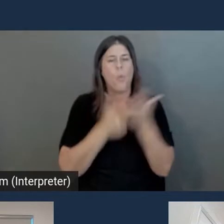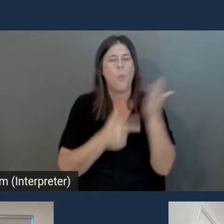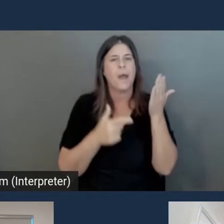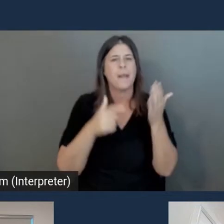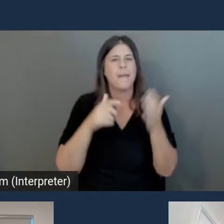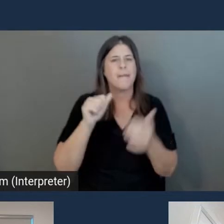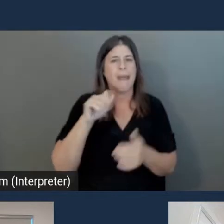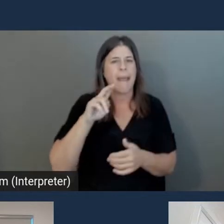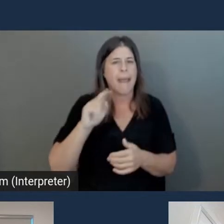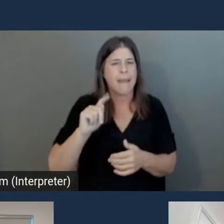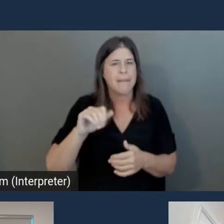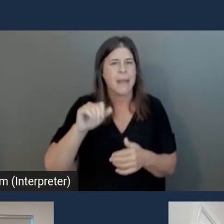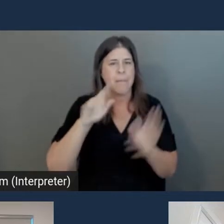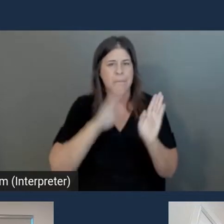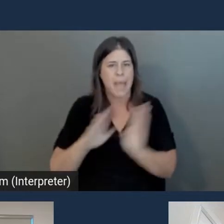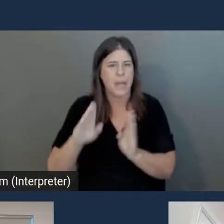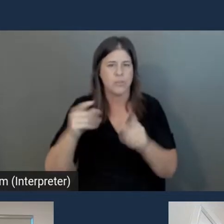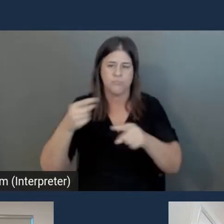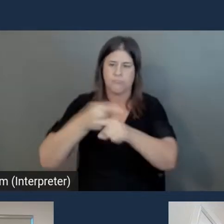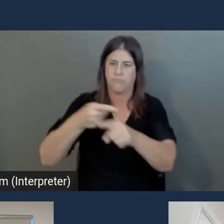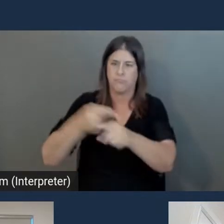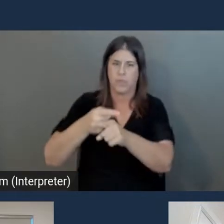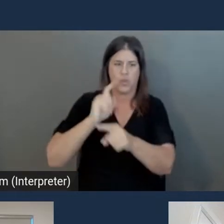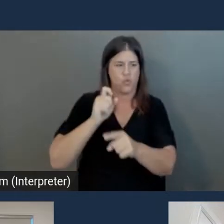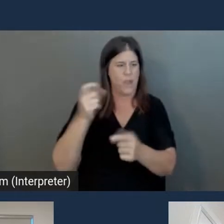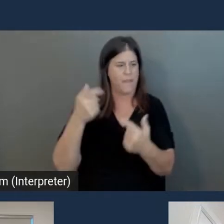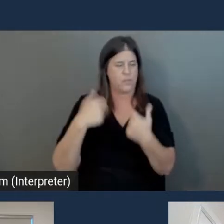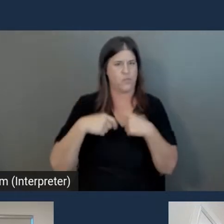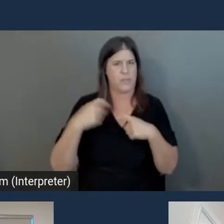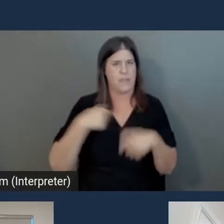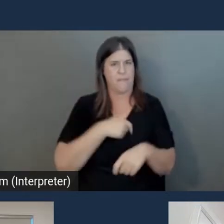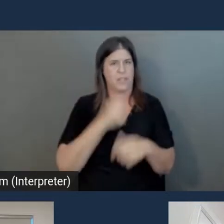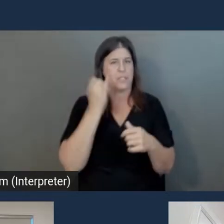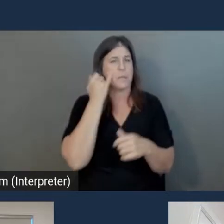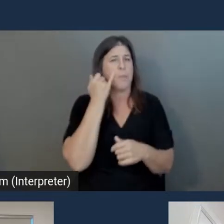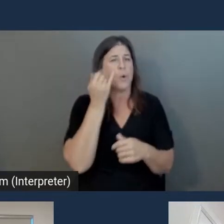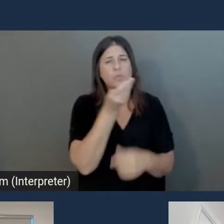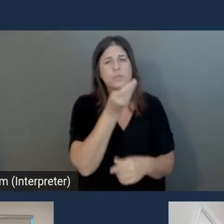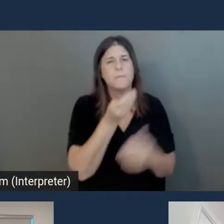that you might have to go resolve. If you were to move, let's say from Windows to Linux,